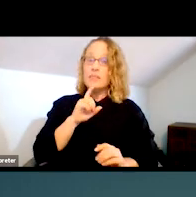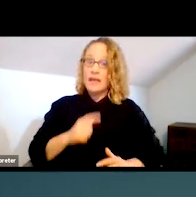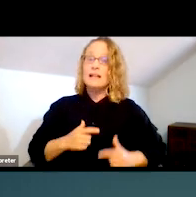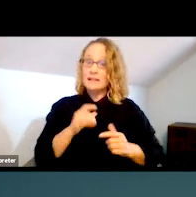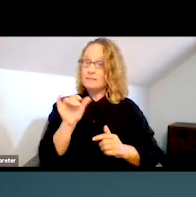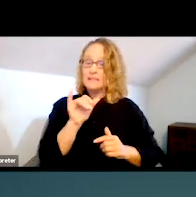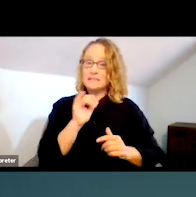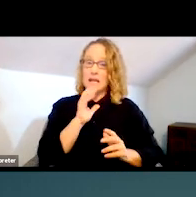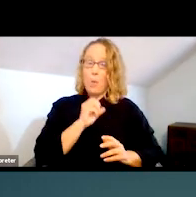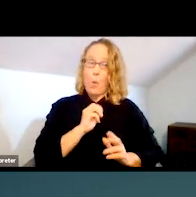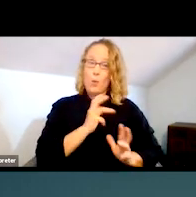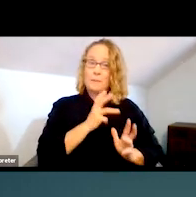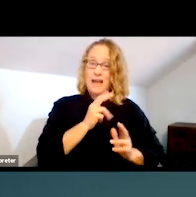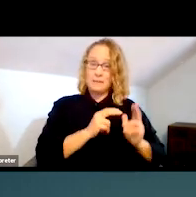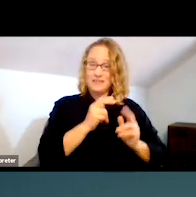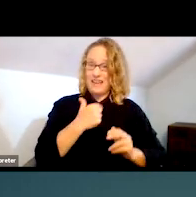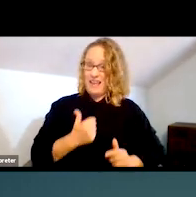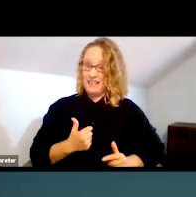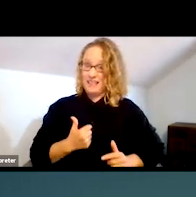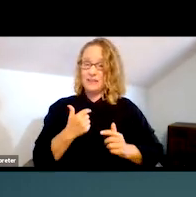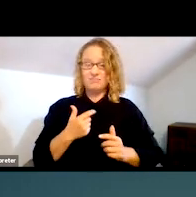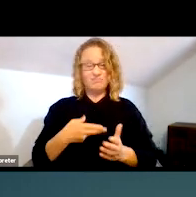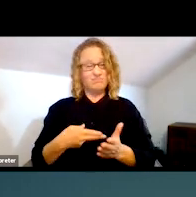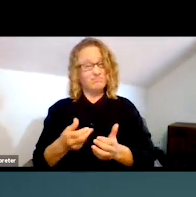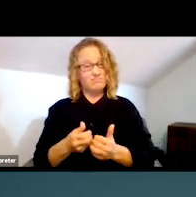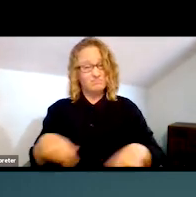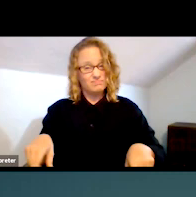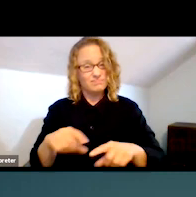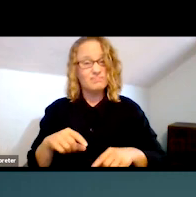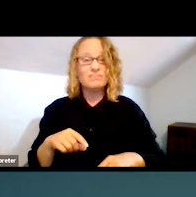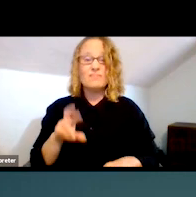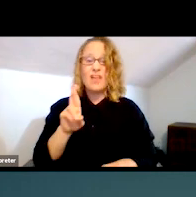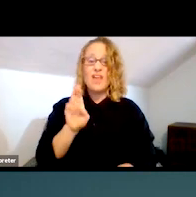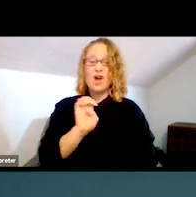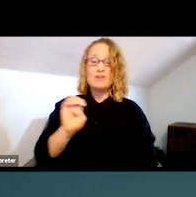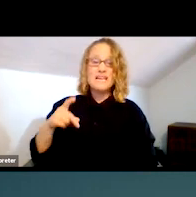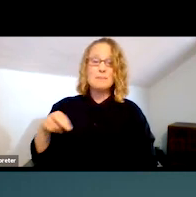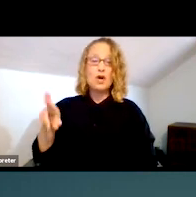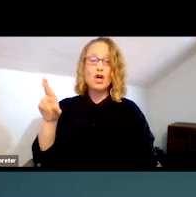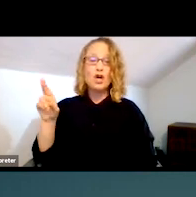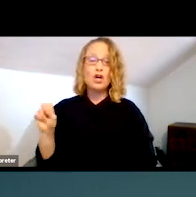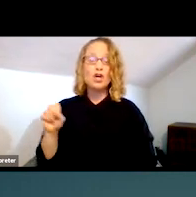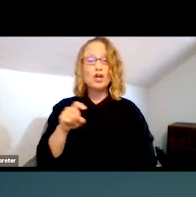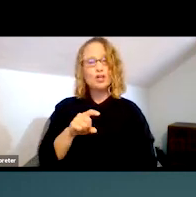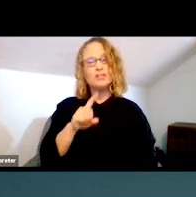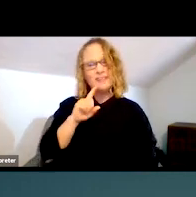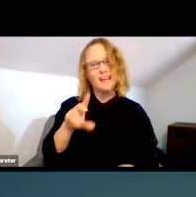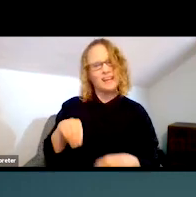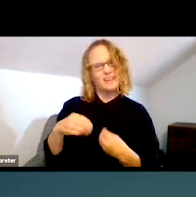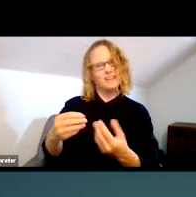So, actually, the local youth gang in my neighborhood were the Reapers. So some of them are pictured here,